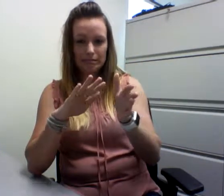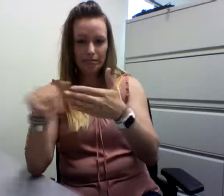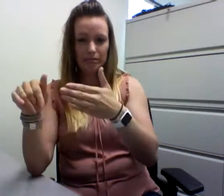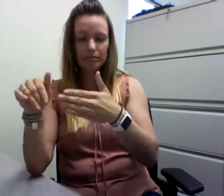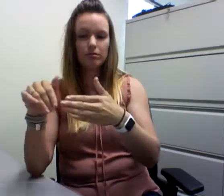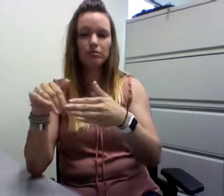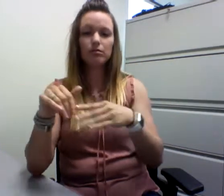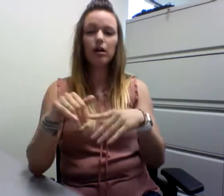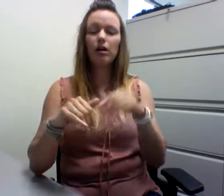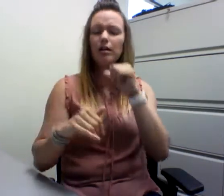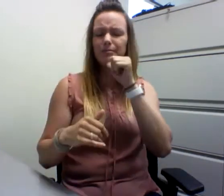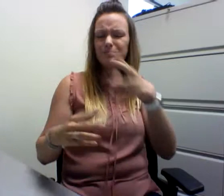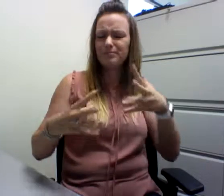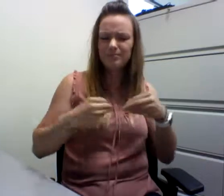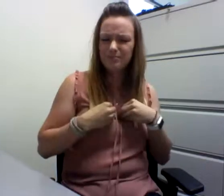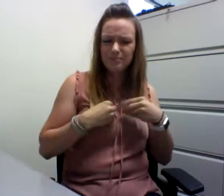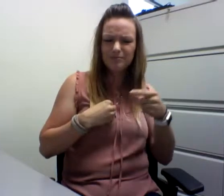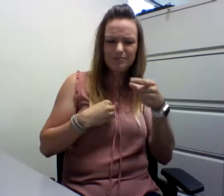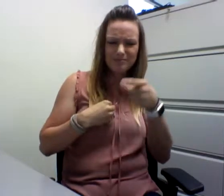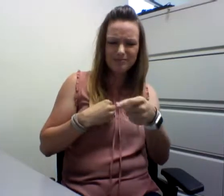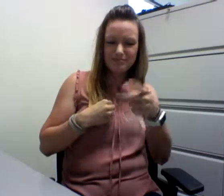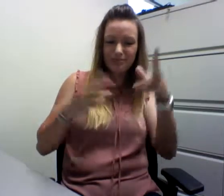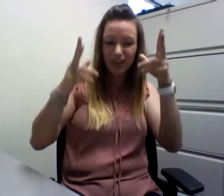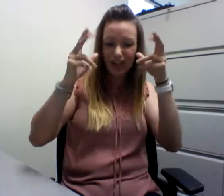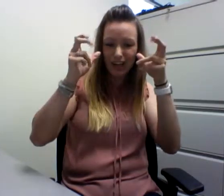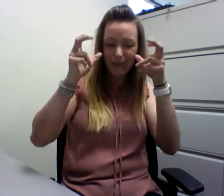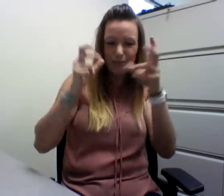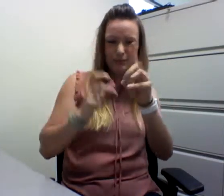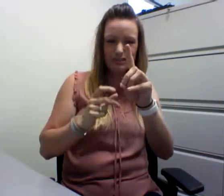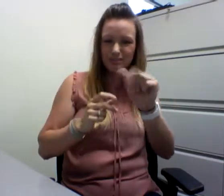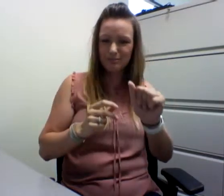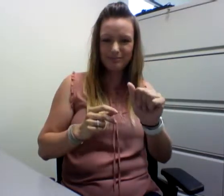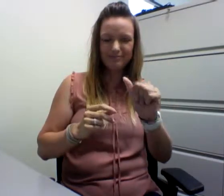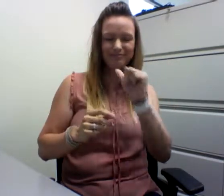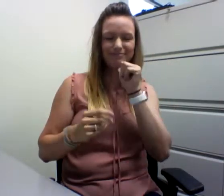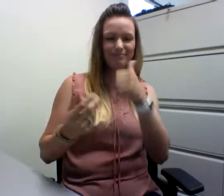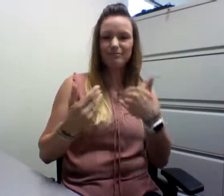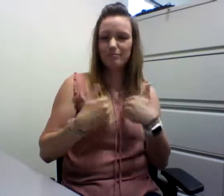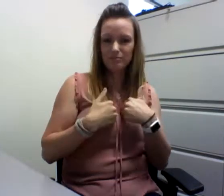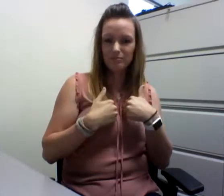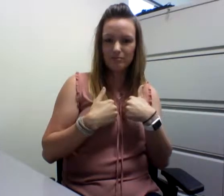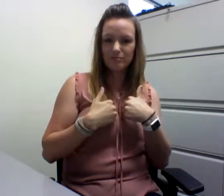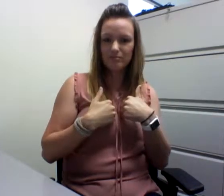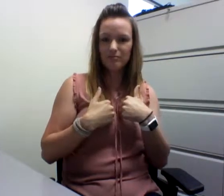is not acceptable since it indicates a hearing disability, that they do not have hearing